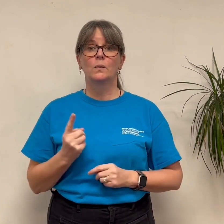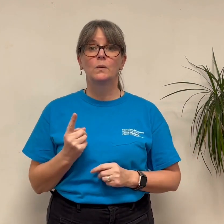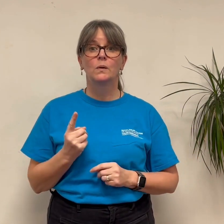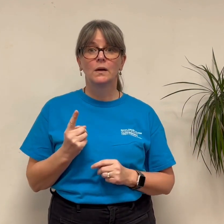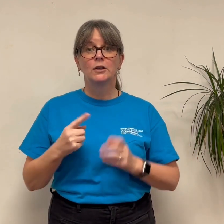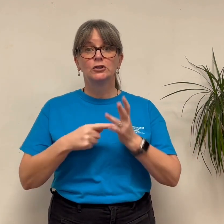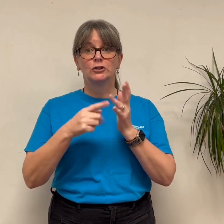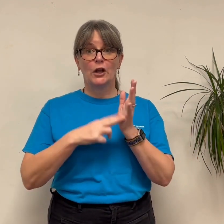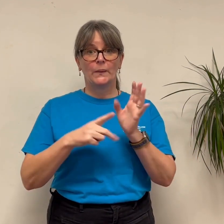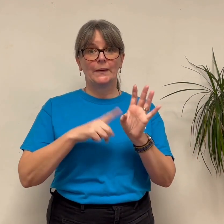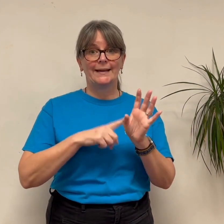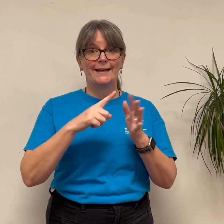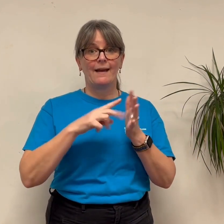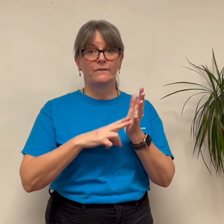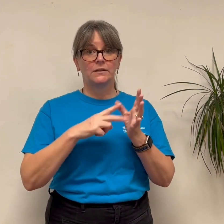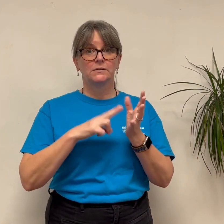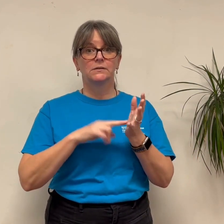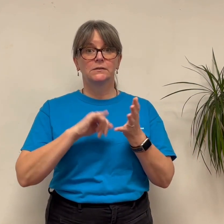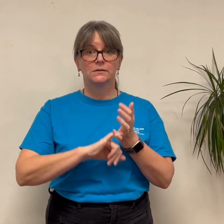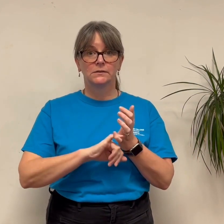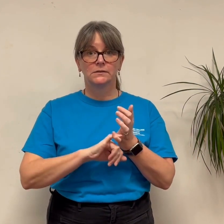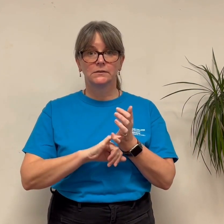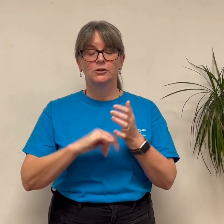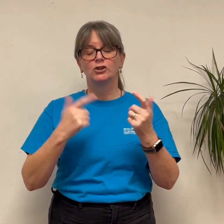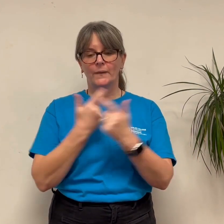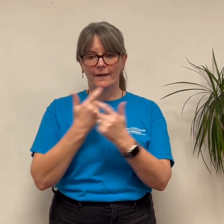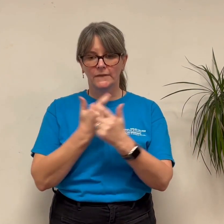with BSL interpretation by Tony Evans